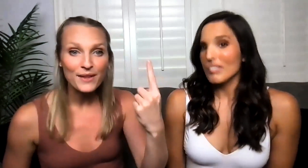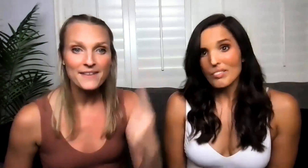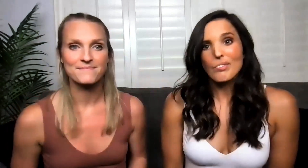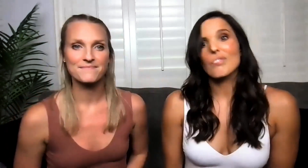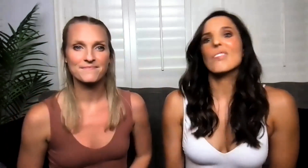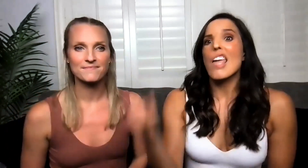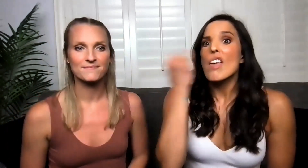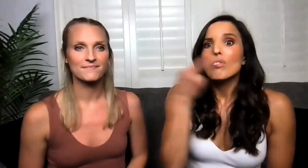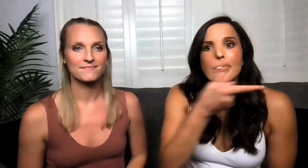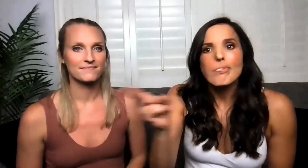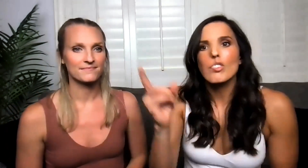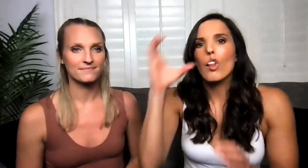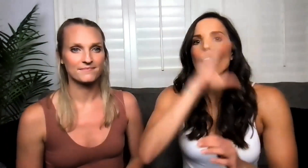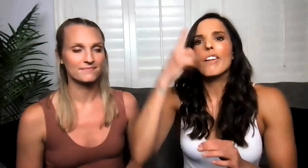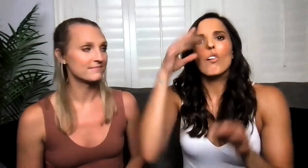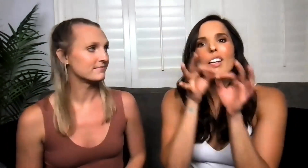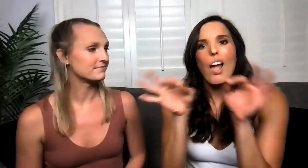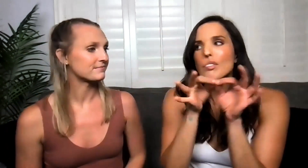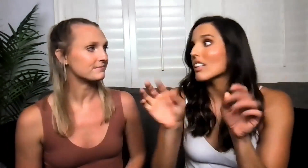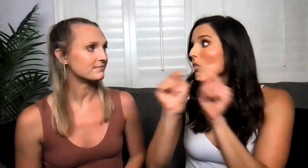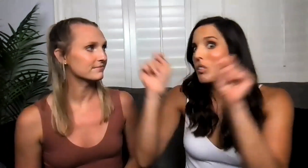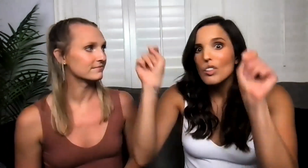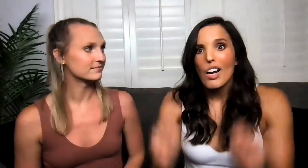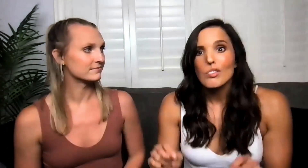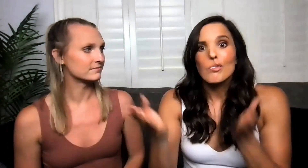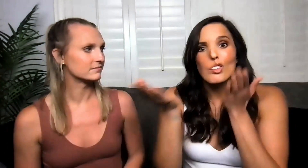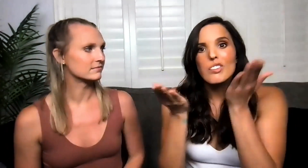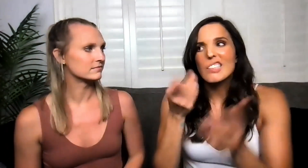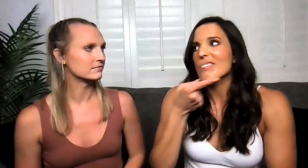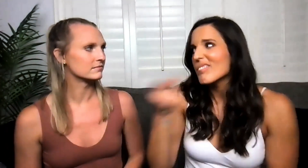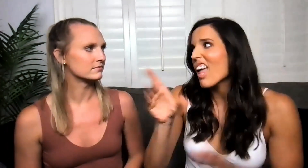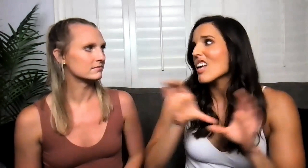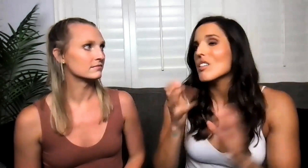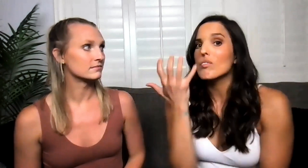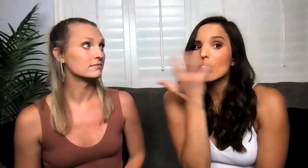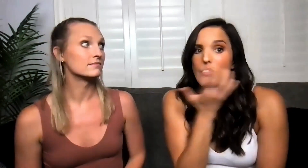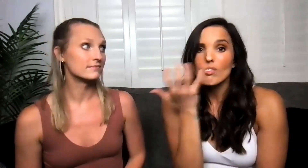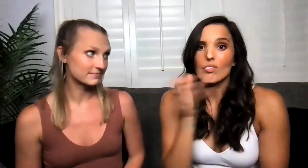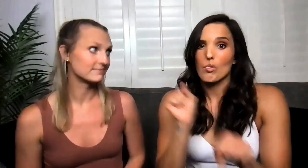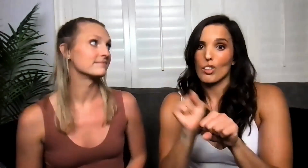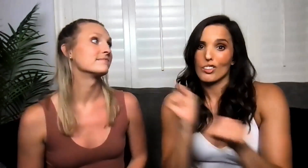If you're looking for captioning or transcripts services, they do amazing work.